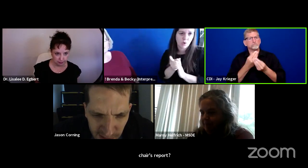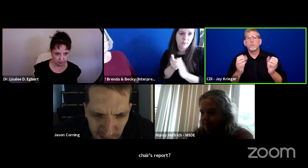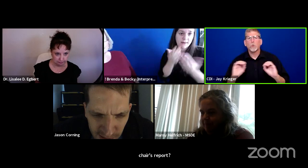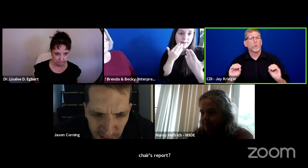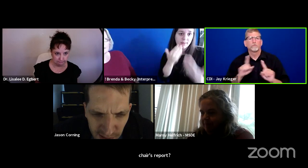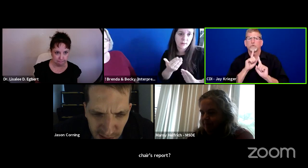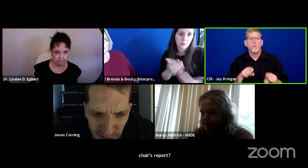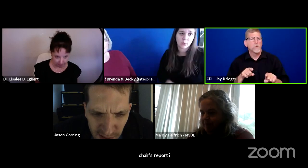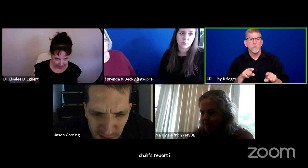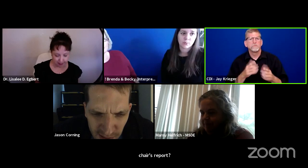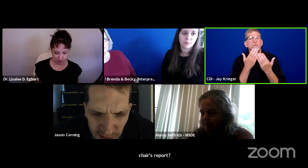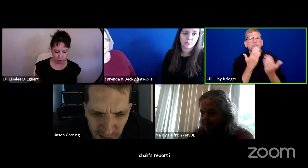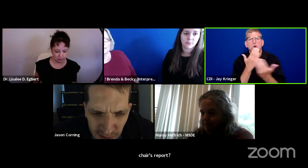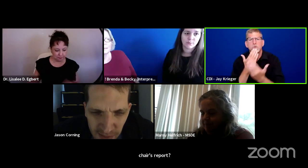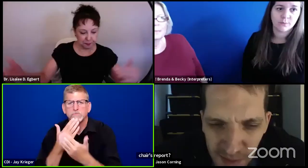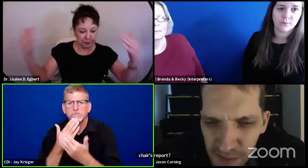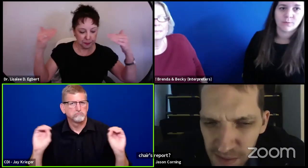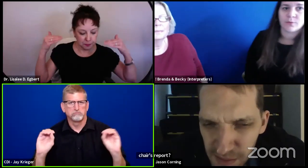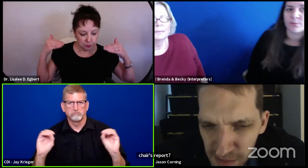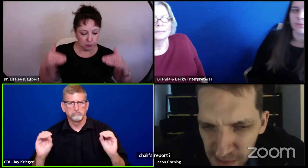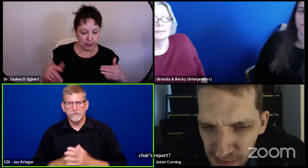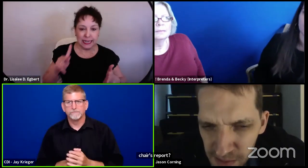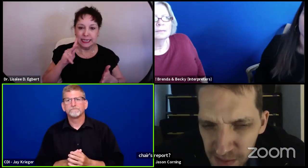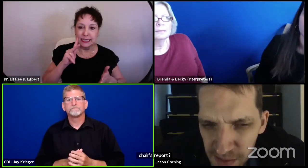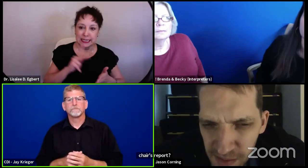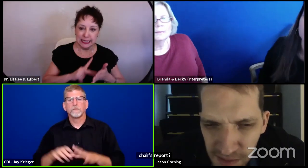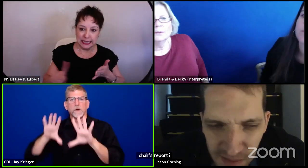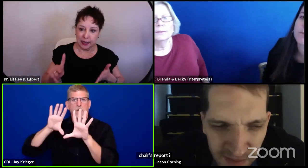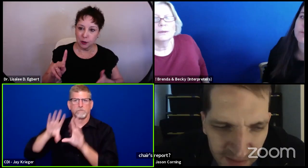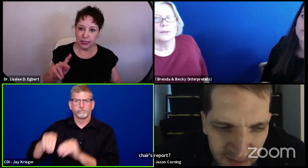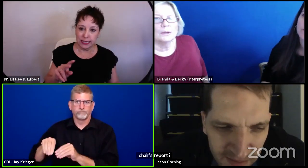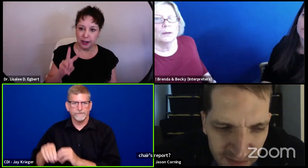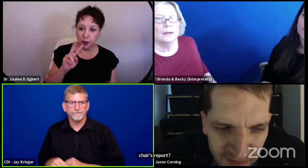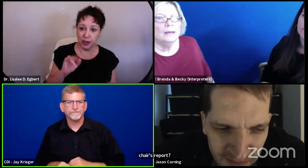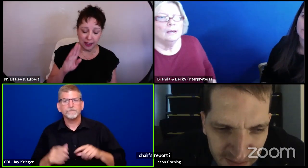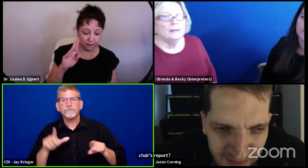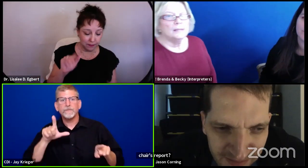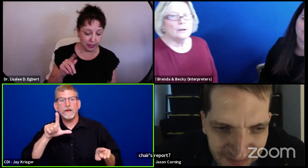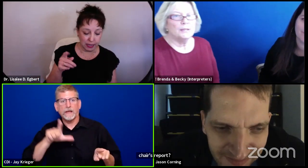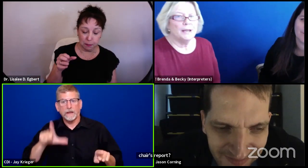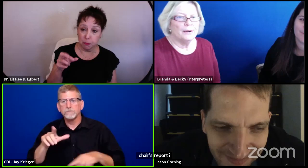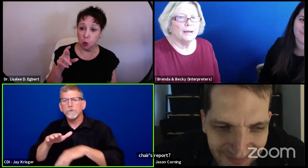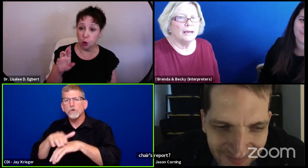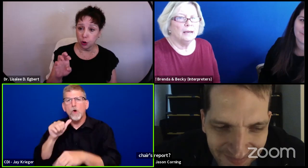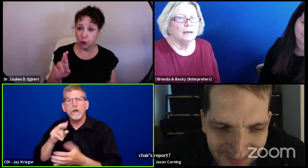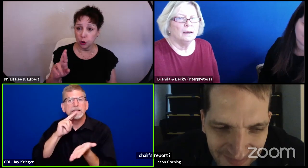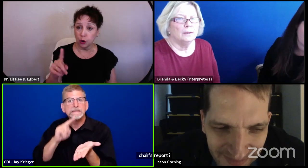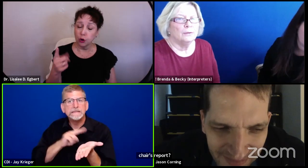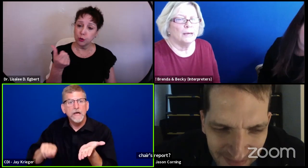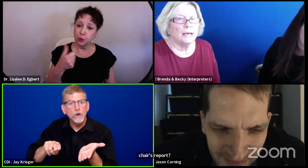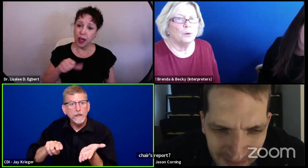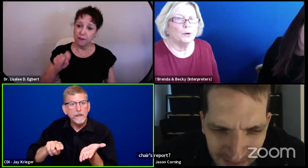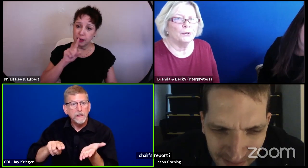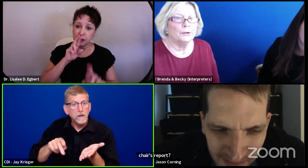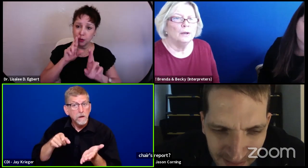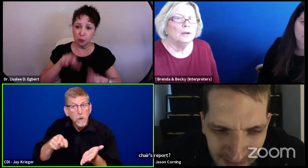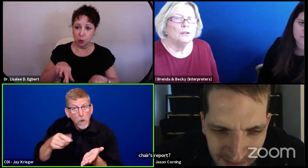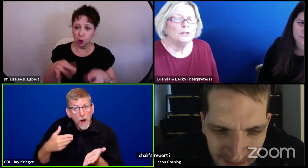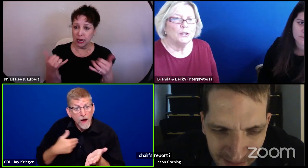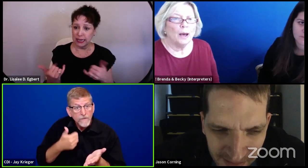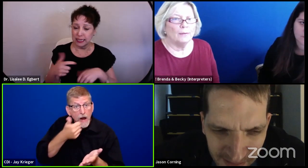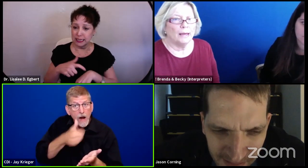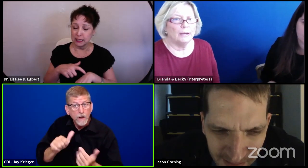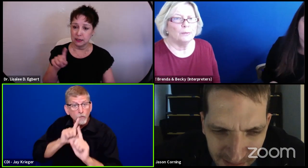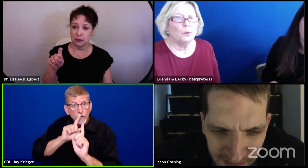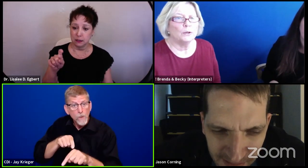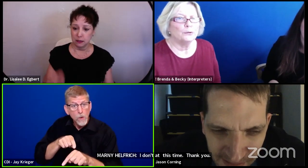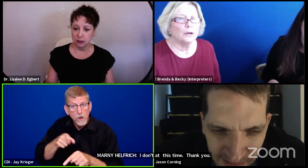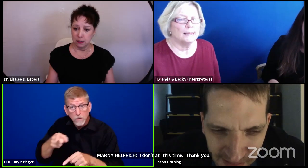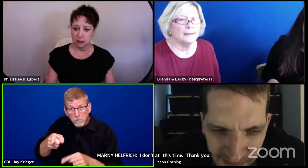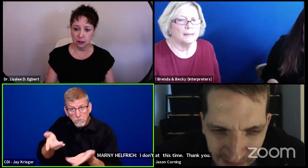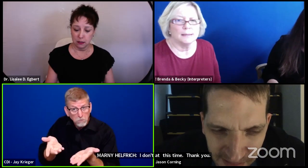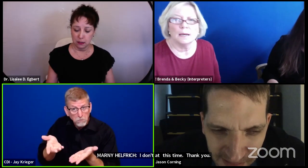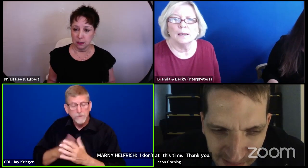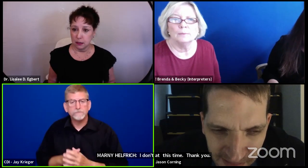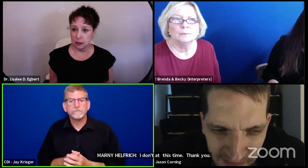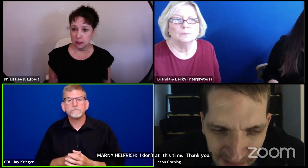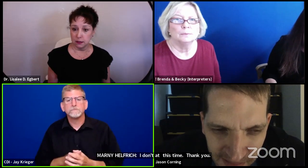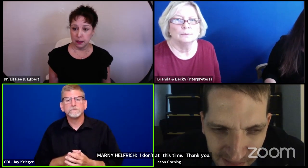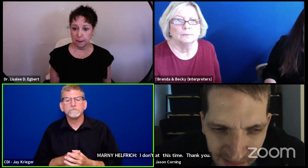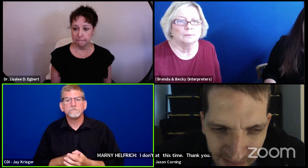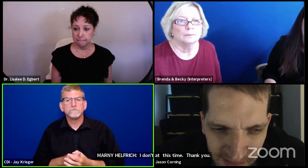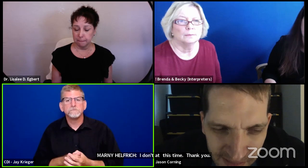Secretary Vikki Porter, do you have any report for us at this time?